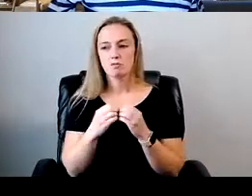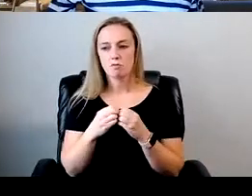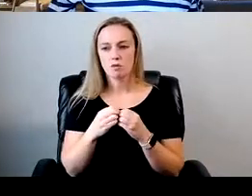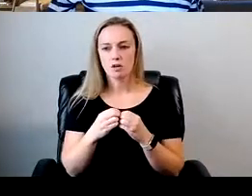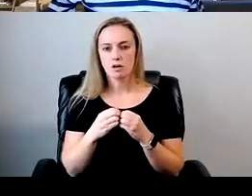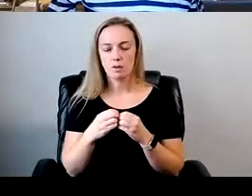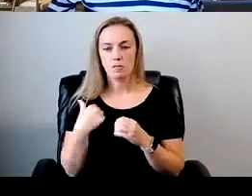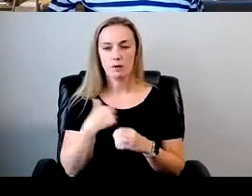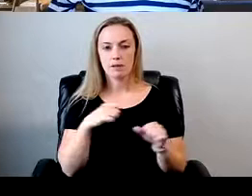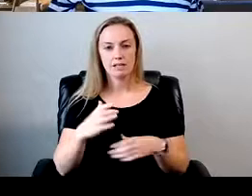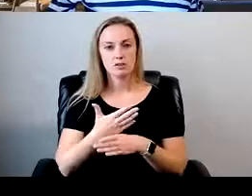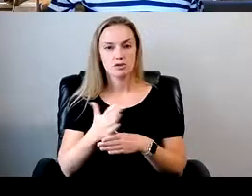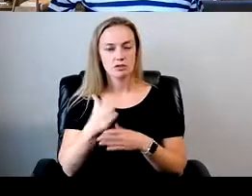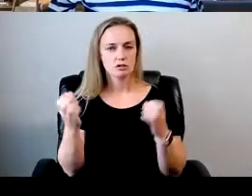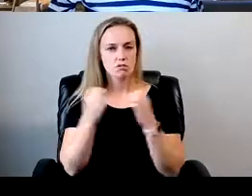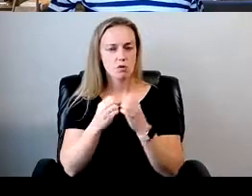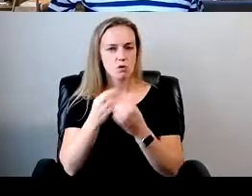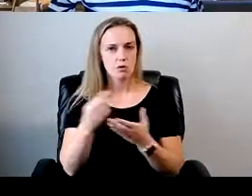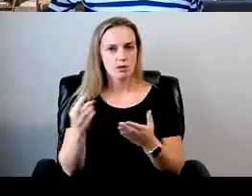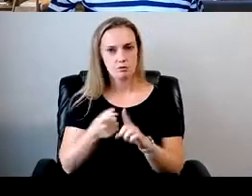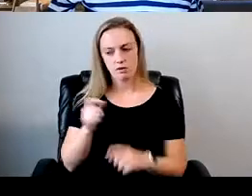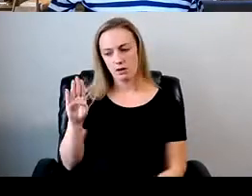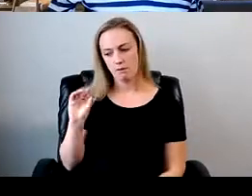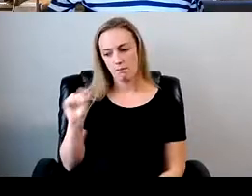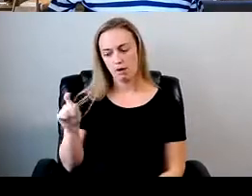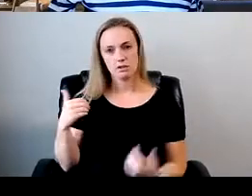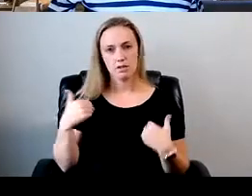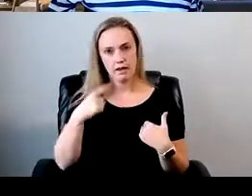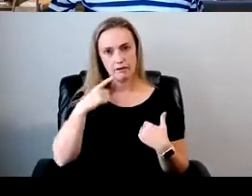we can share some more resources from box that we have for you on trauma.